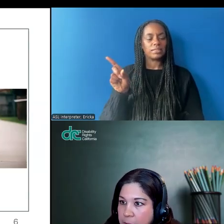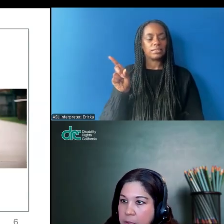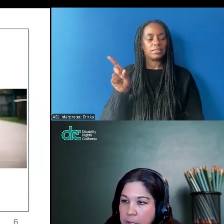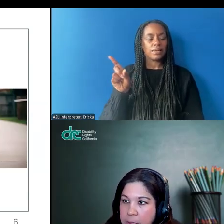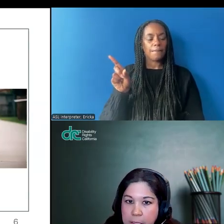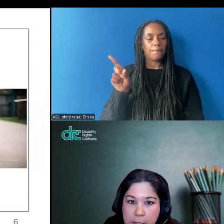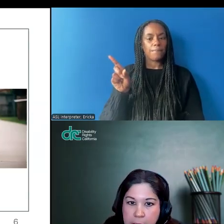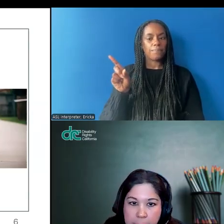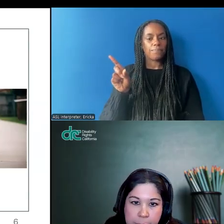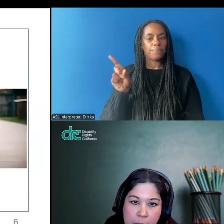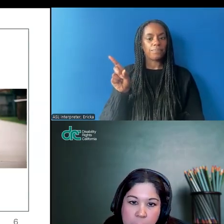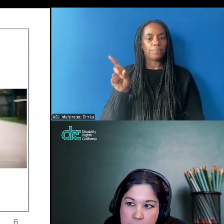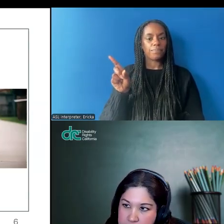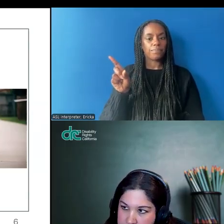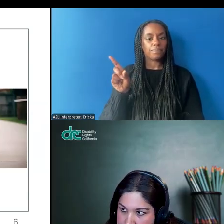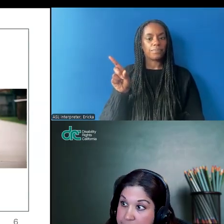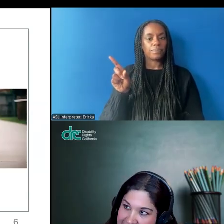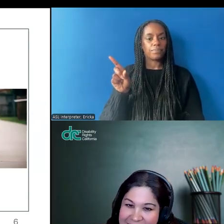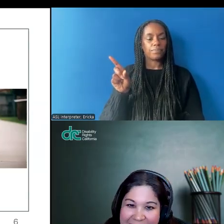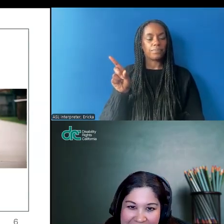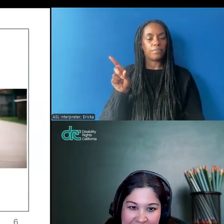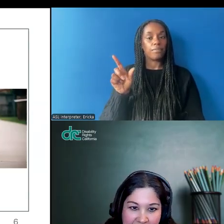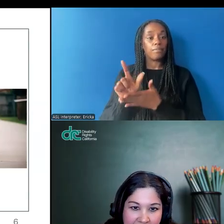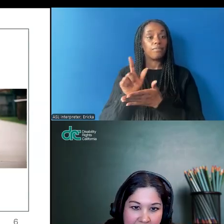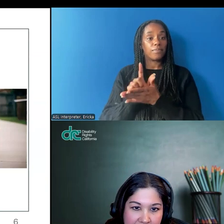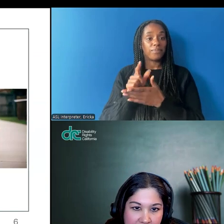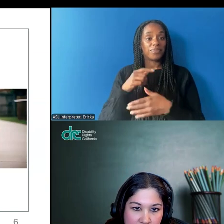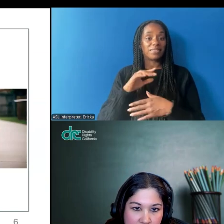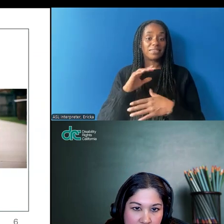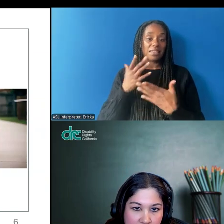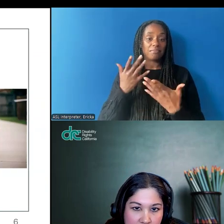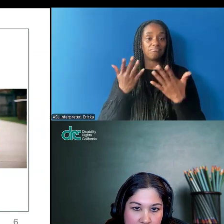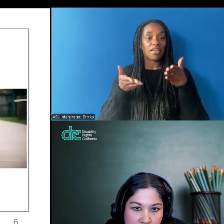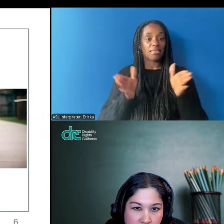law that, made the changes and that will,